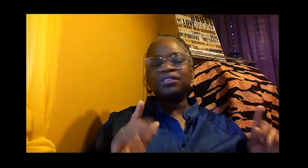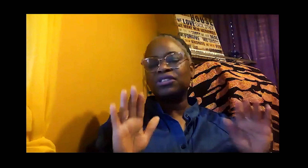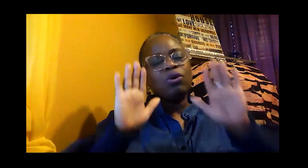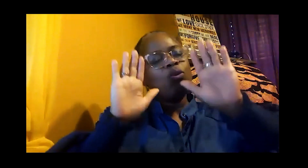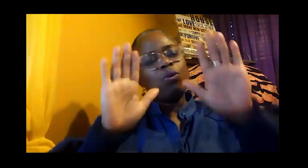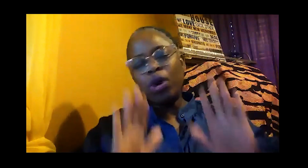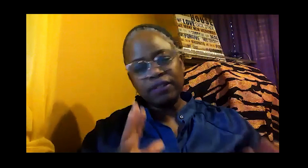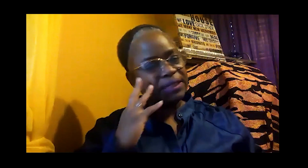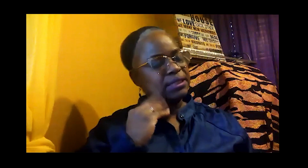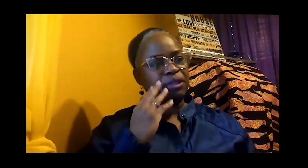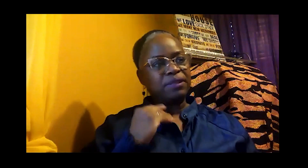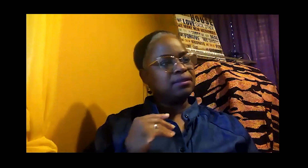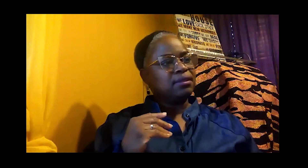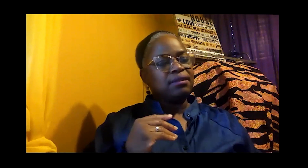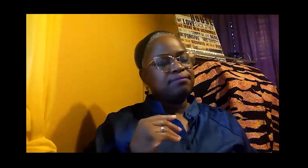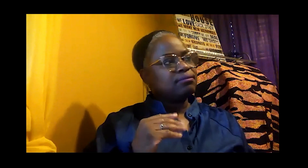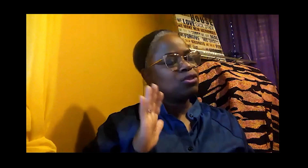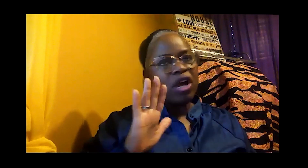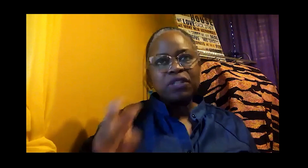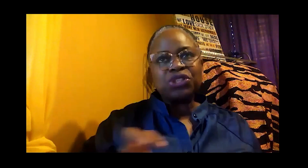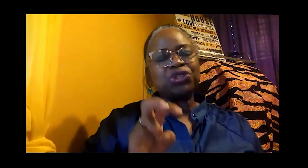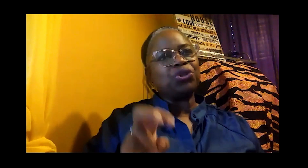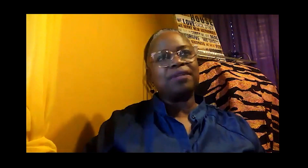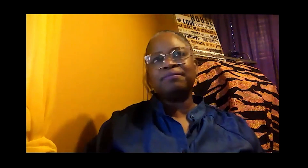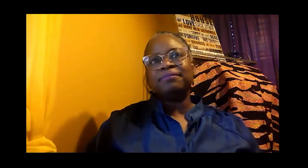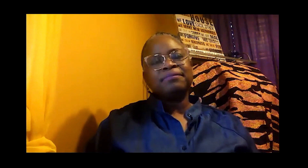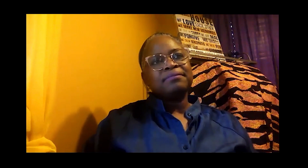It was such an extraordinary experience, a wonderful journey.